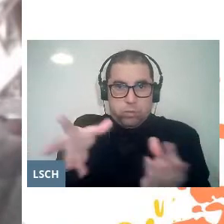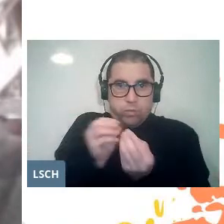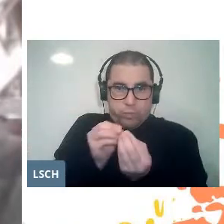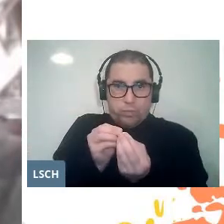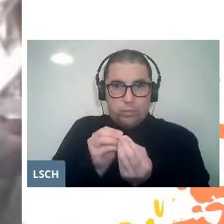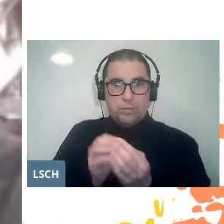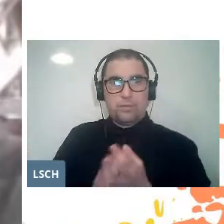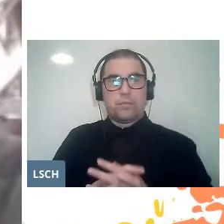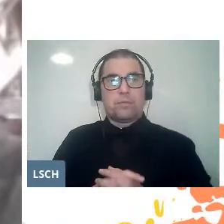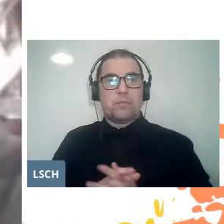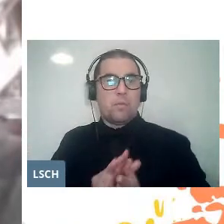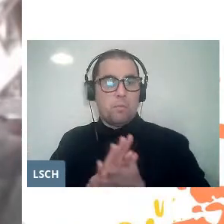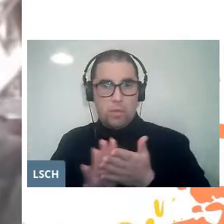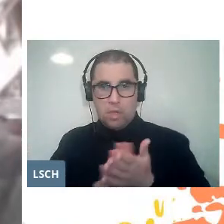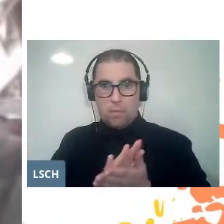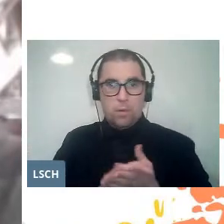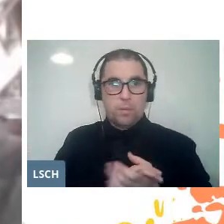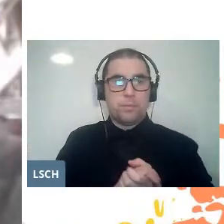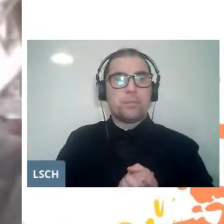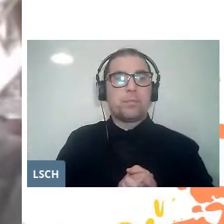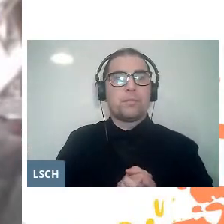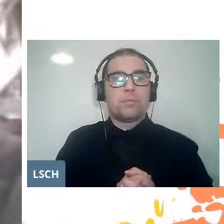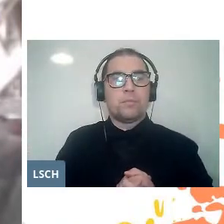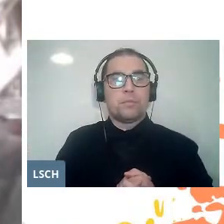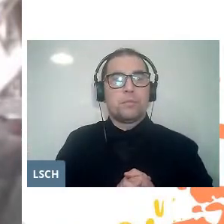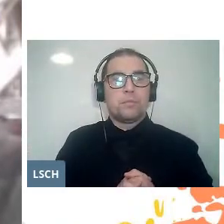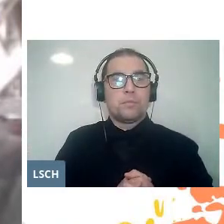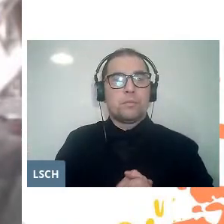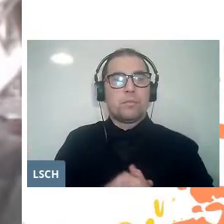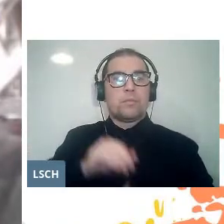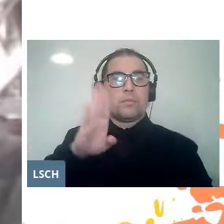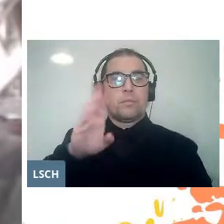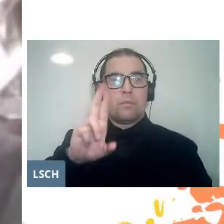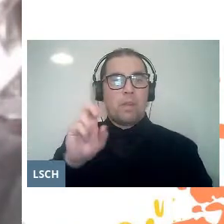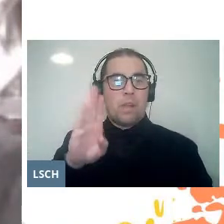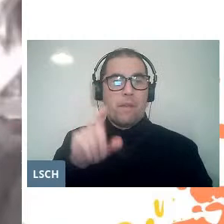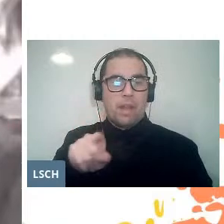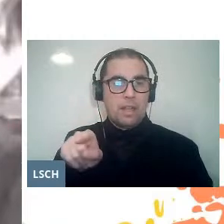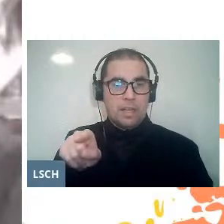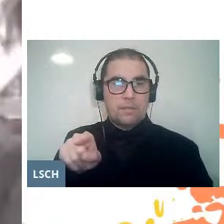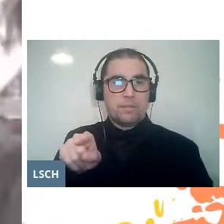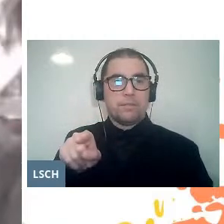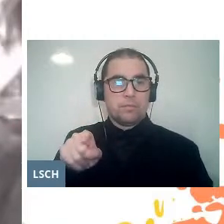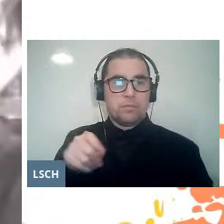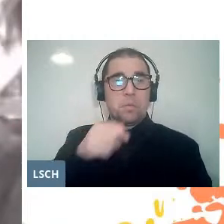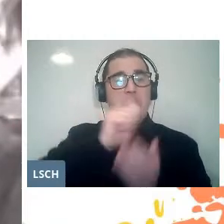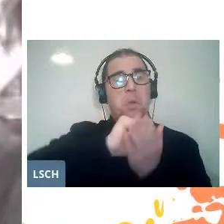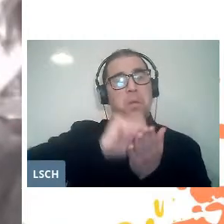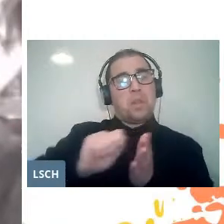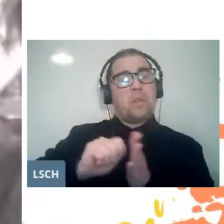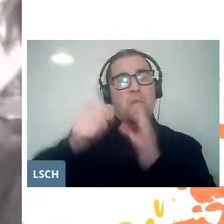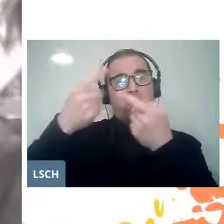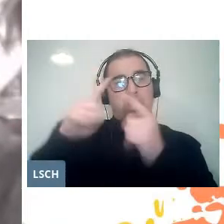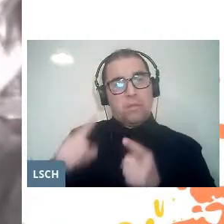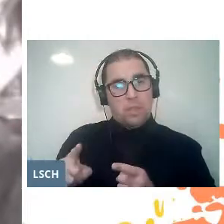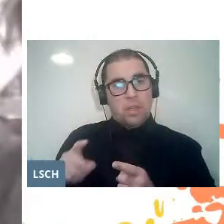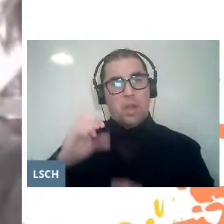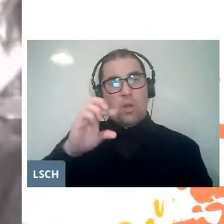This is the case of the composer Antón Weber, who writes a symphony, Opus 21,